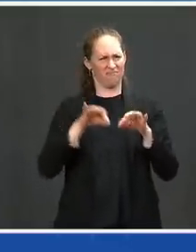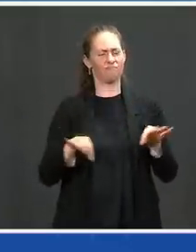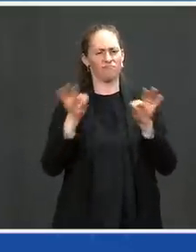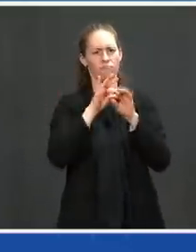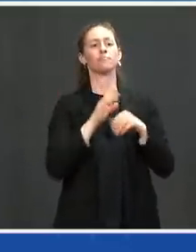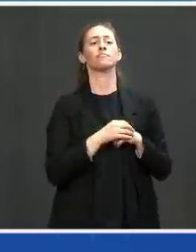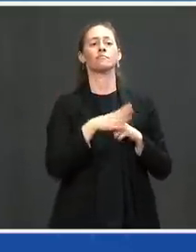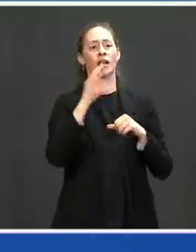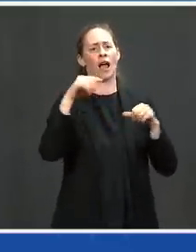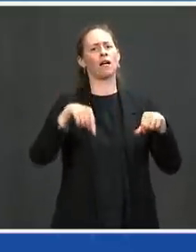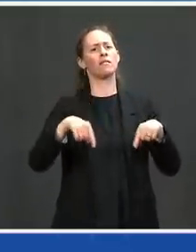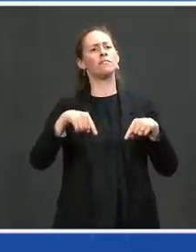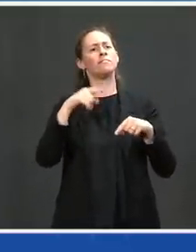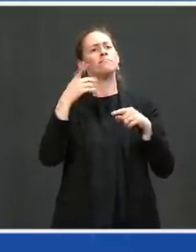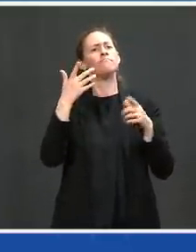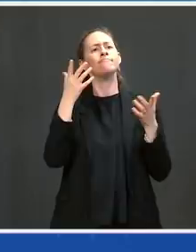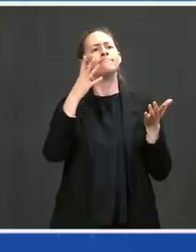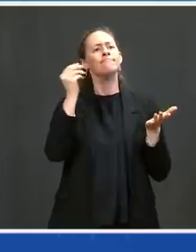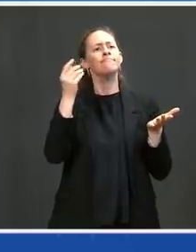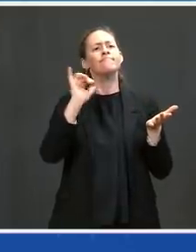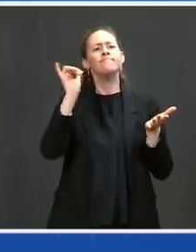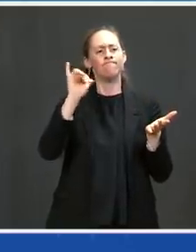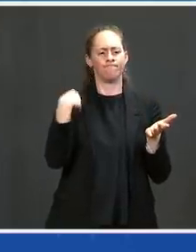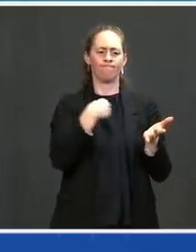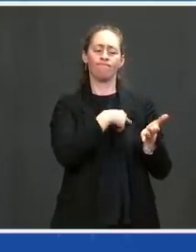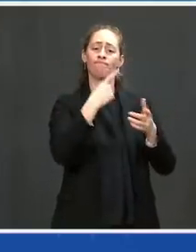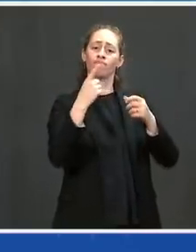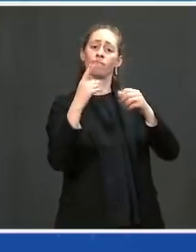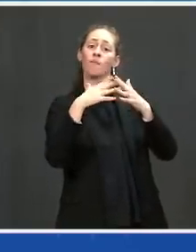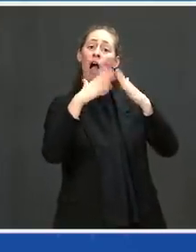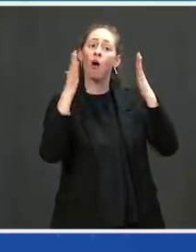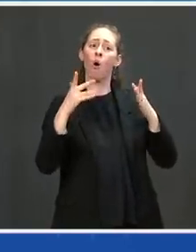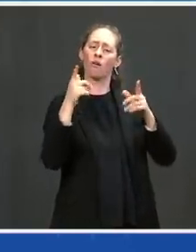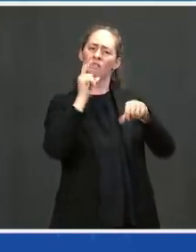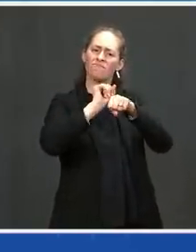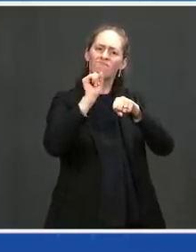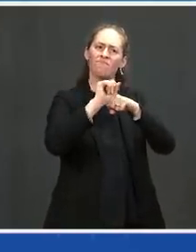the middle class, hardworking people, and people struggling to get in the middle class.